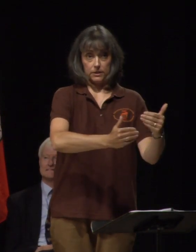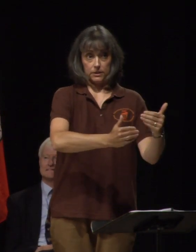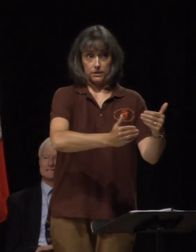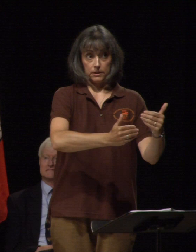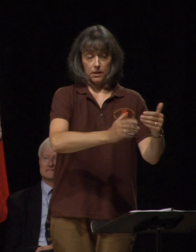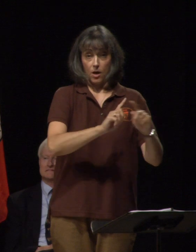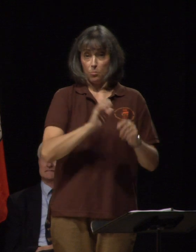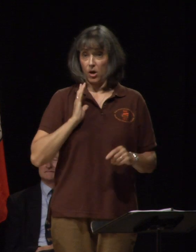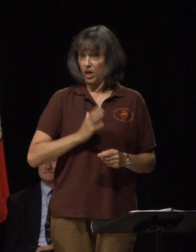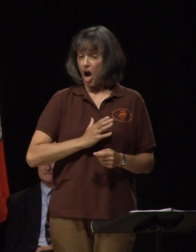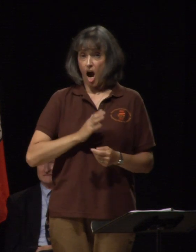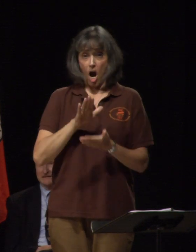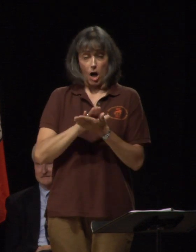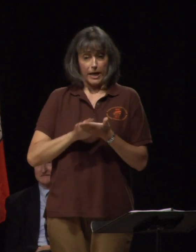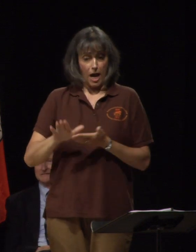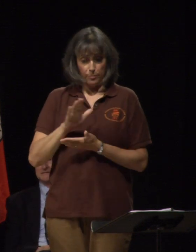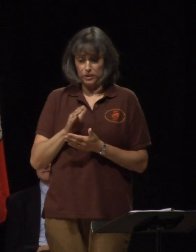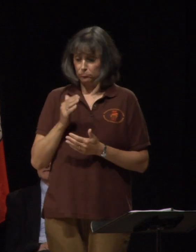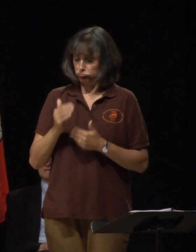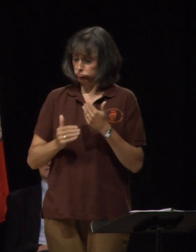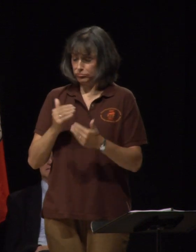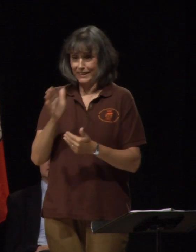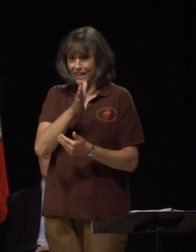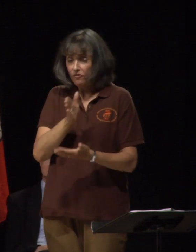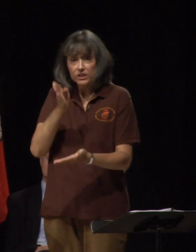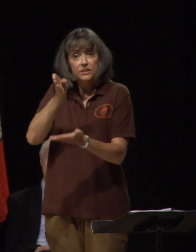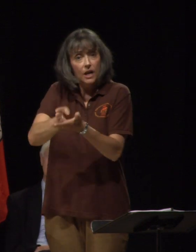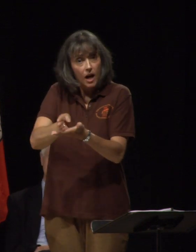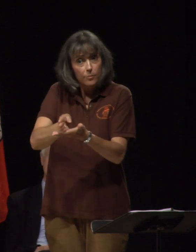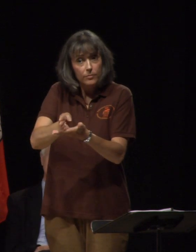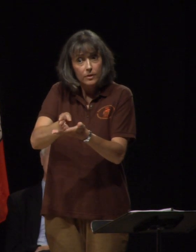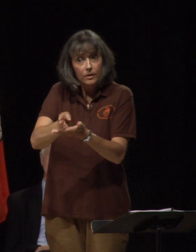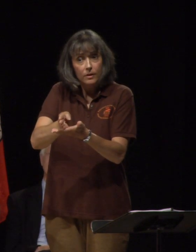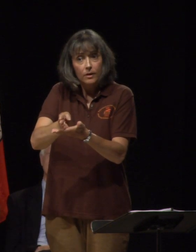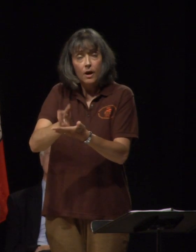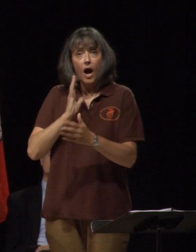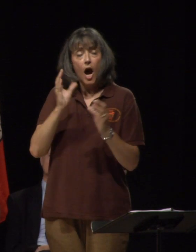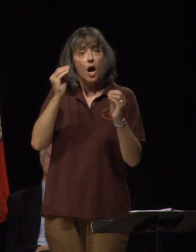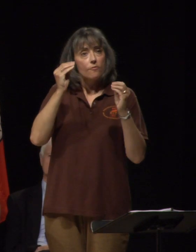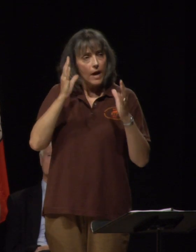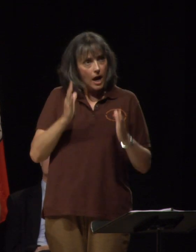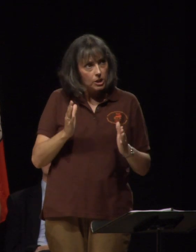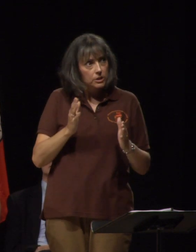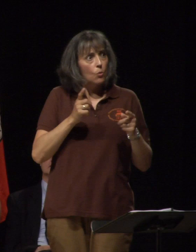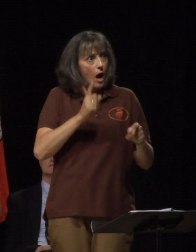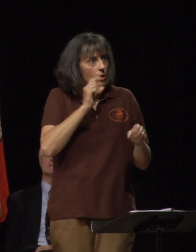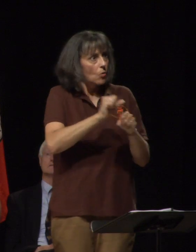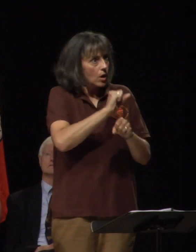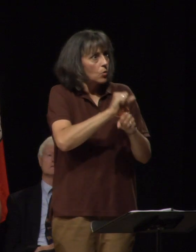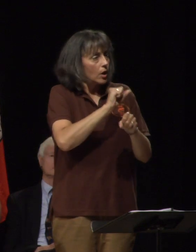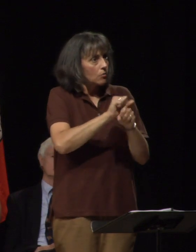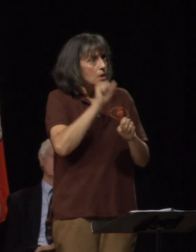WAY. THE FACULTY CONTINUED TO DELIVER QUALITY TEACHING AND WORK ON THEIR RESEARCH.